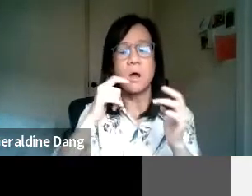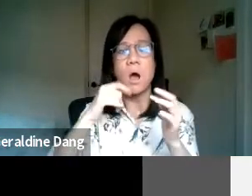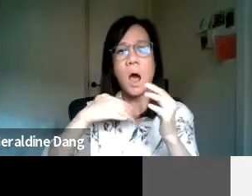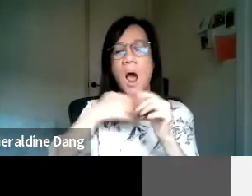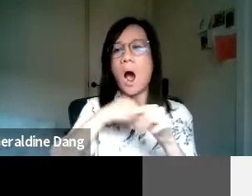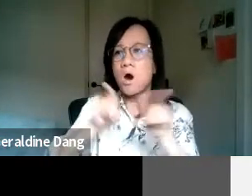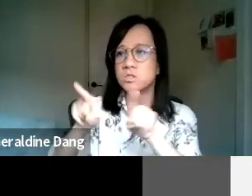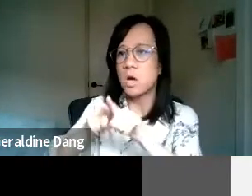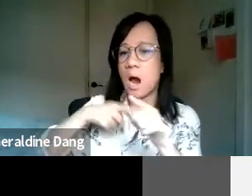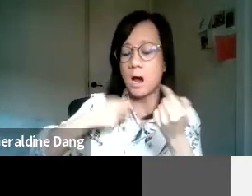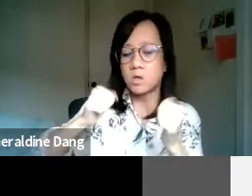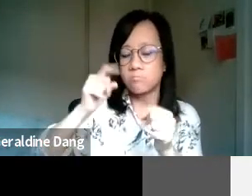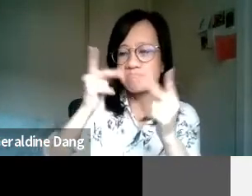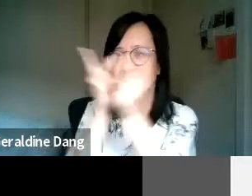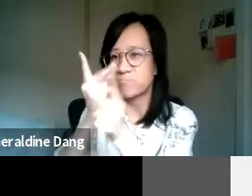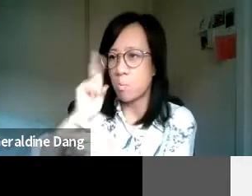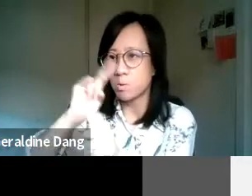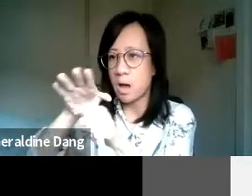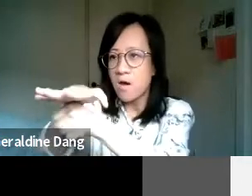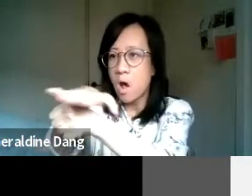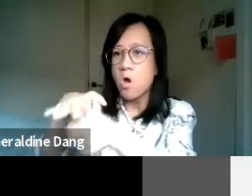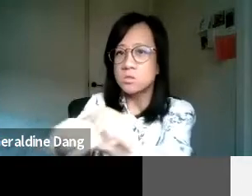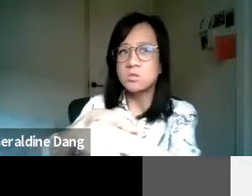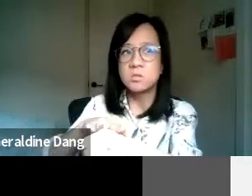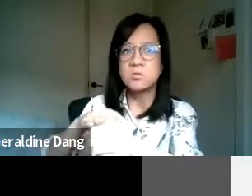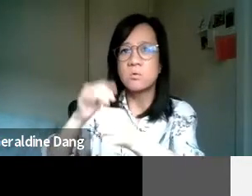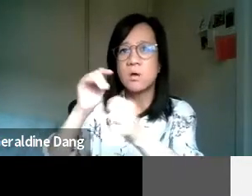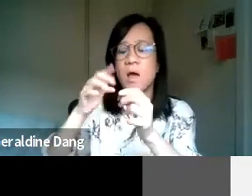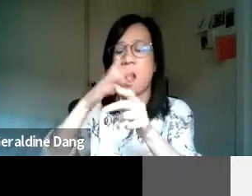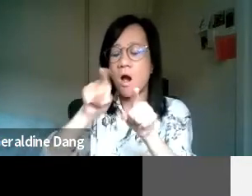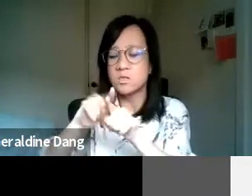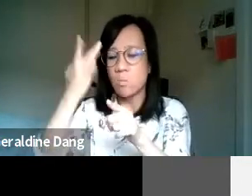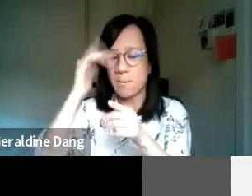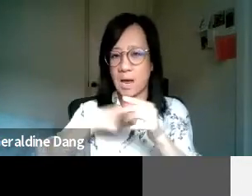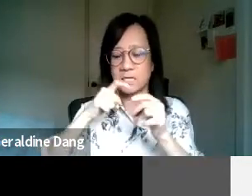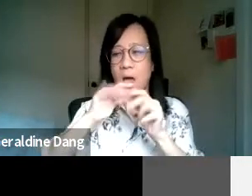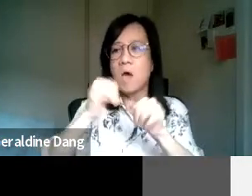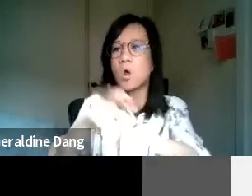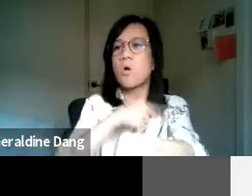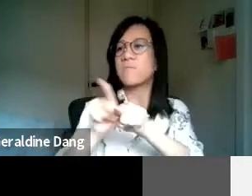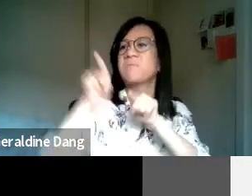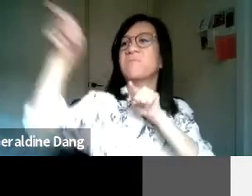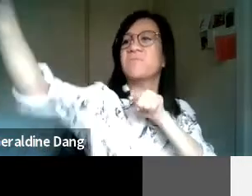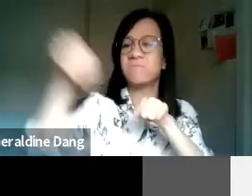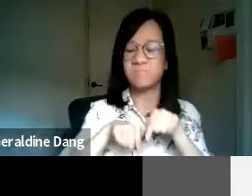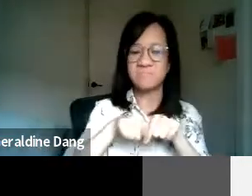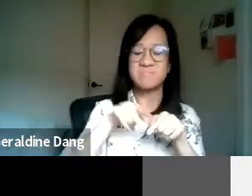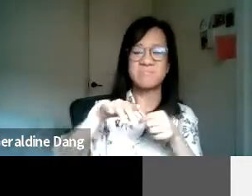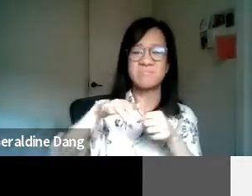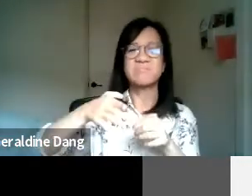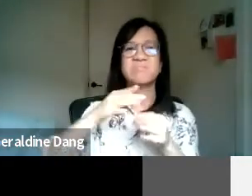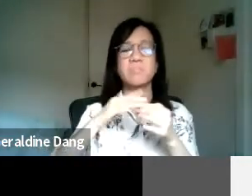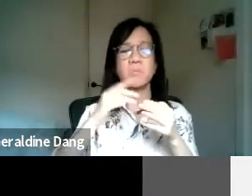I found this perfect place and I was trying to figure out the local area and how to get